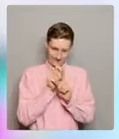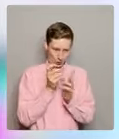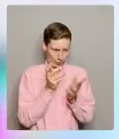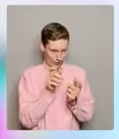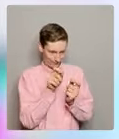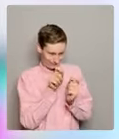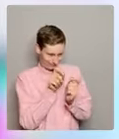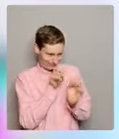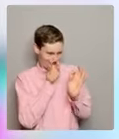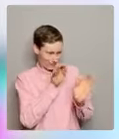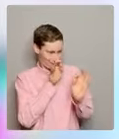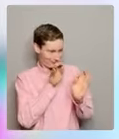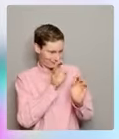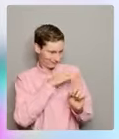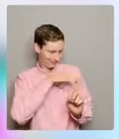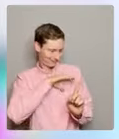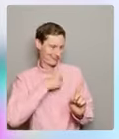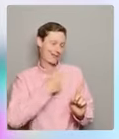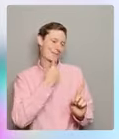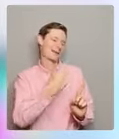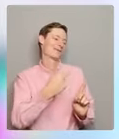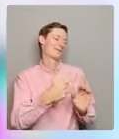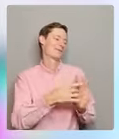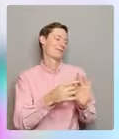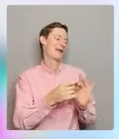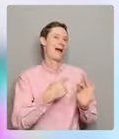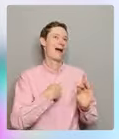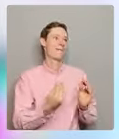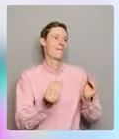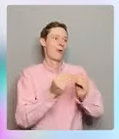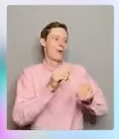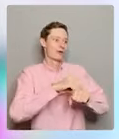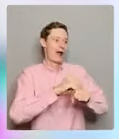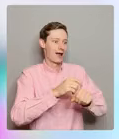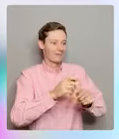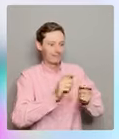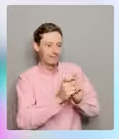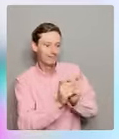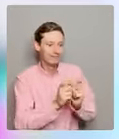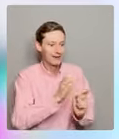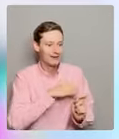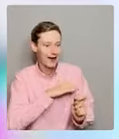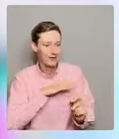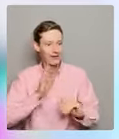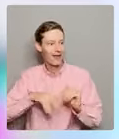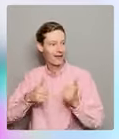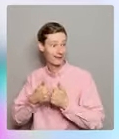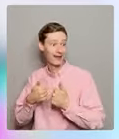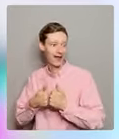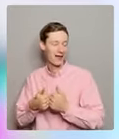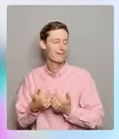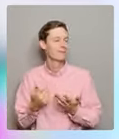I sometimes say that I spend more time in the character customizer than the actual game. But sometimes that's not even